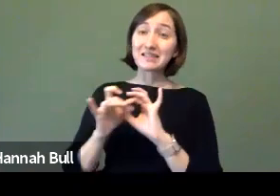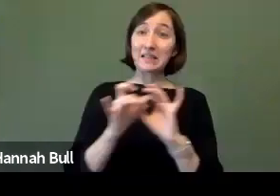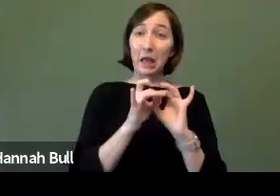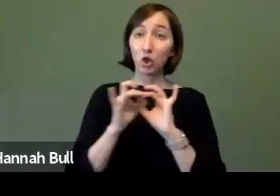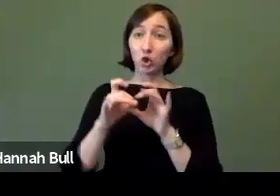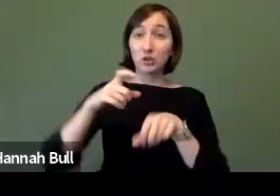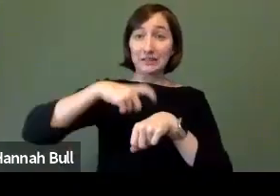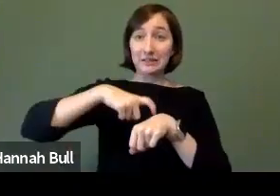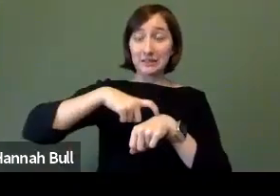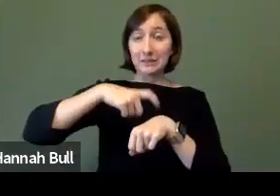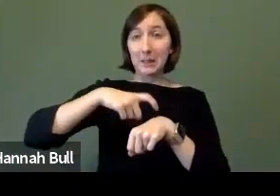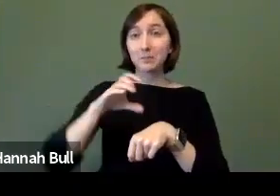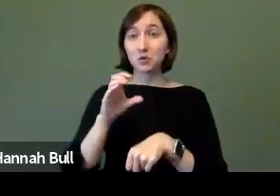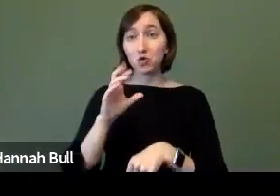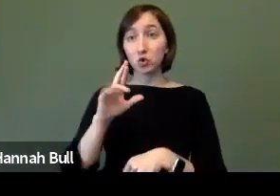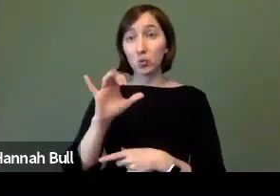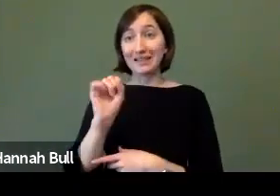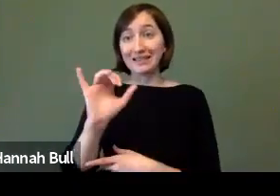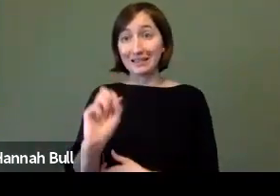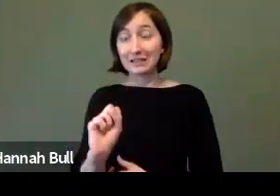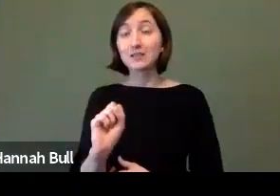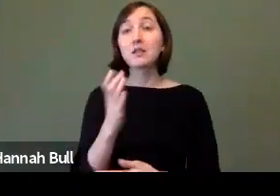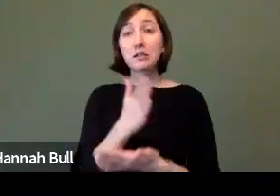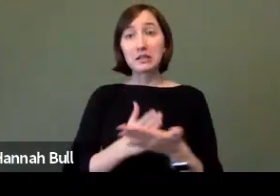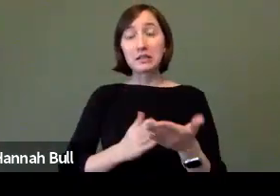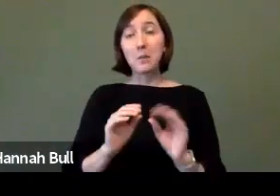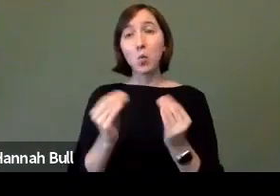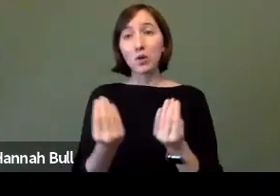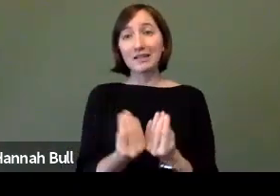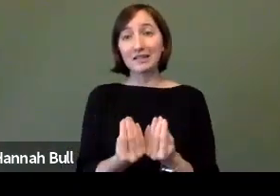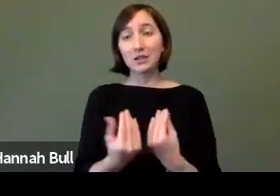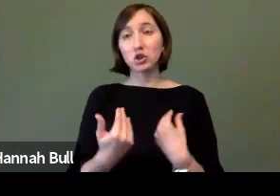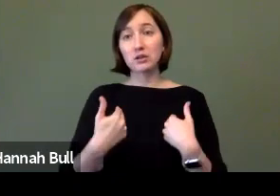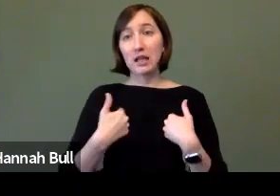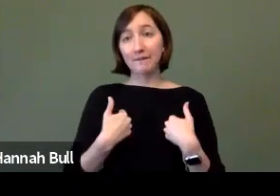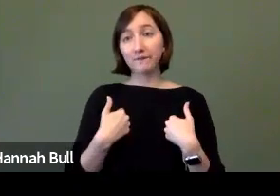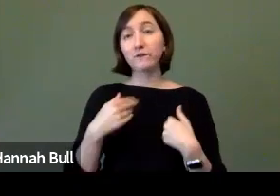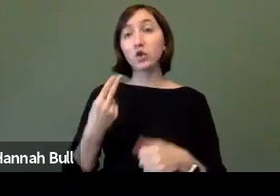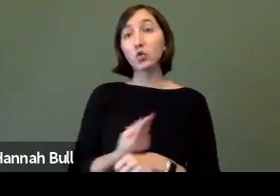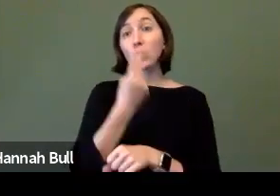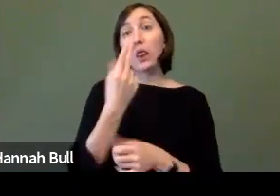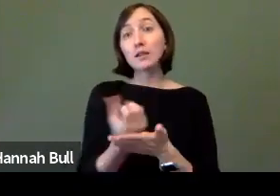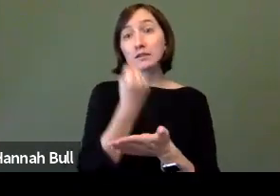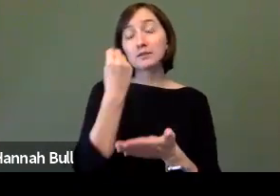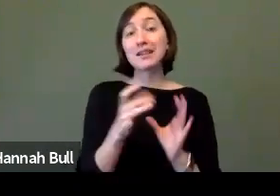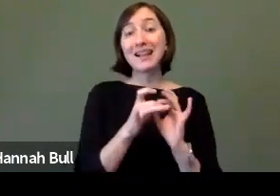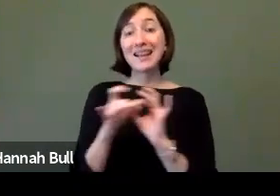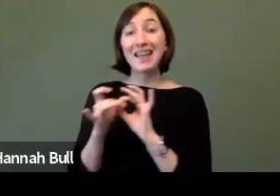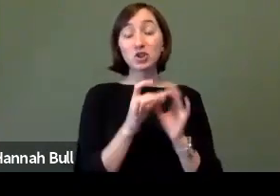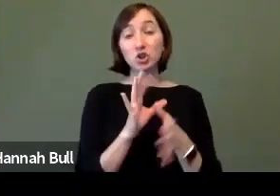These are just going over how some of the different organizations have utilized connection options to make sure